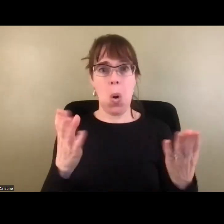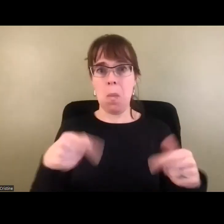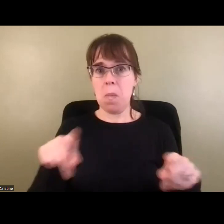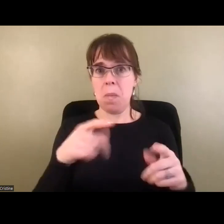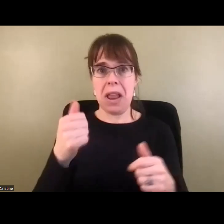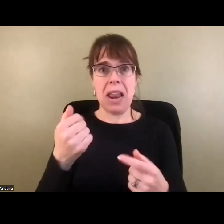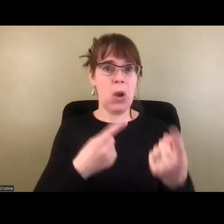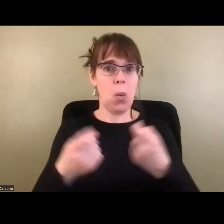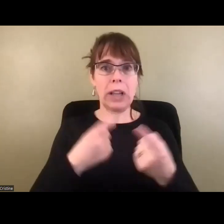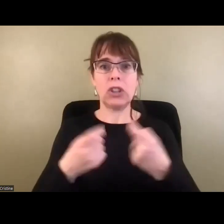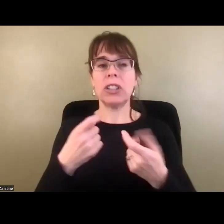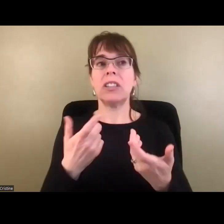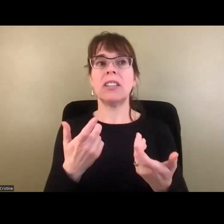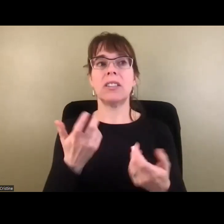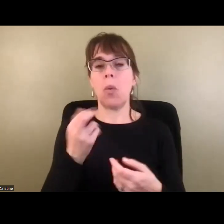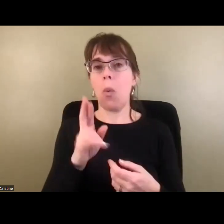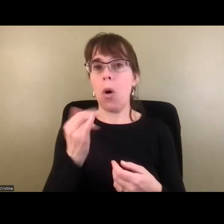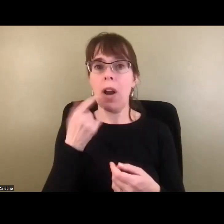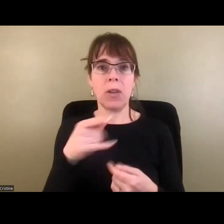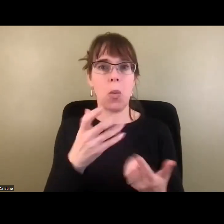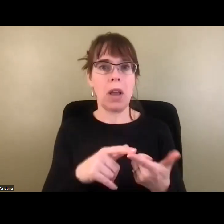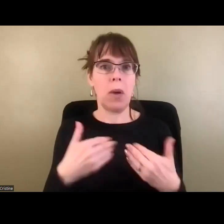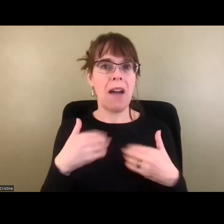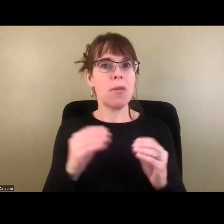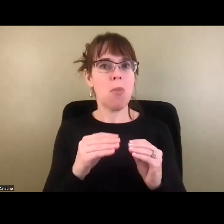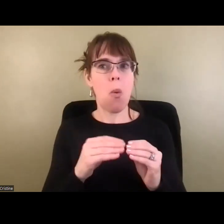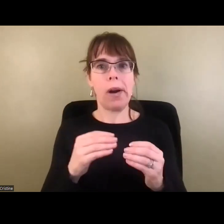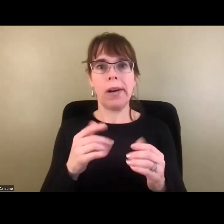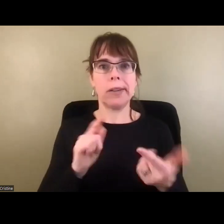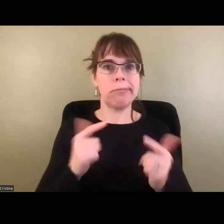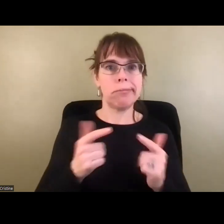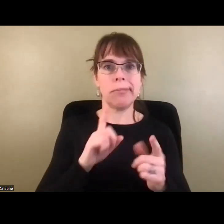or if folks want to have sort of more of a dialogue on how our work